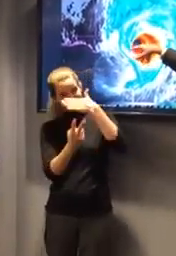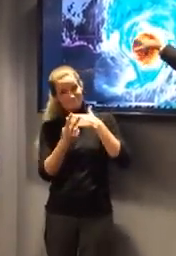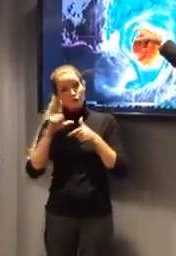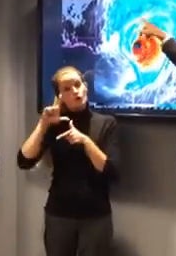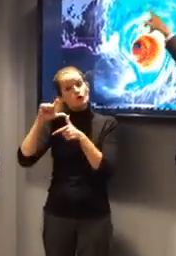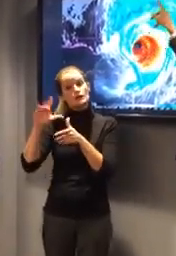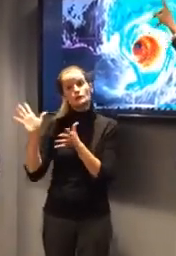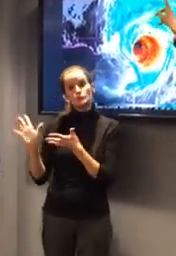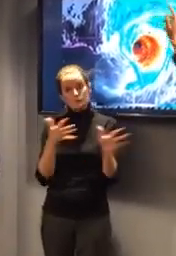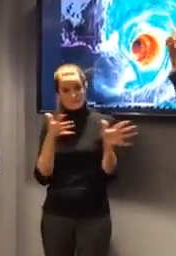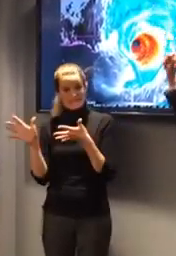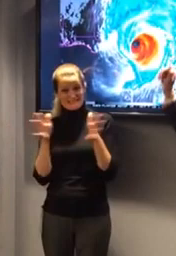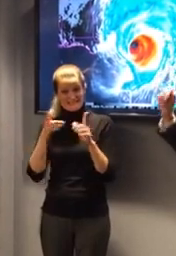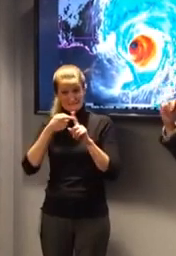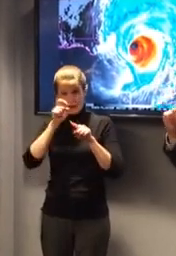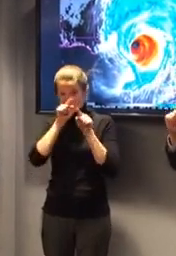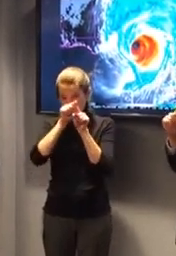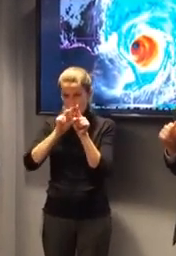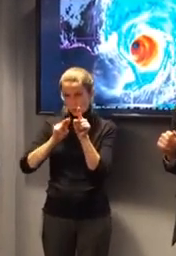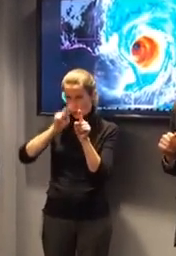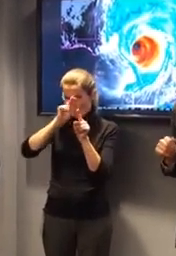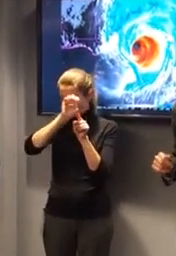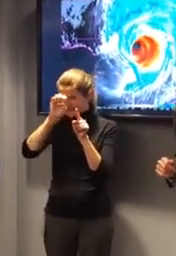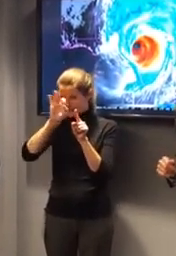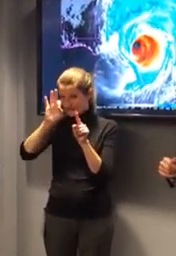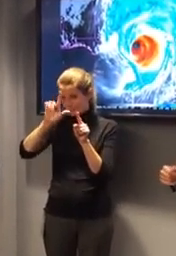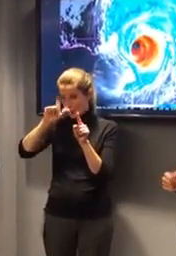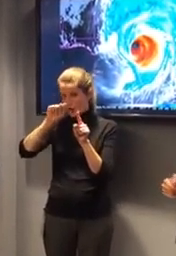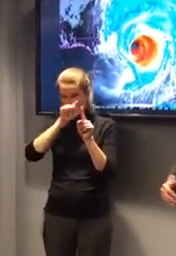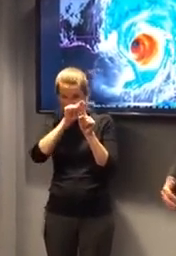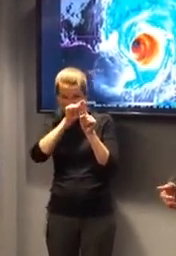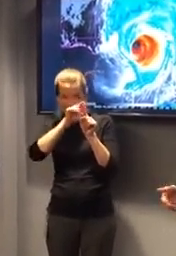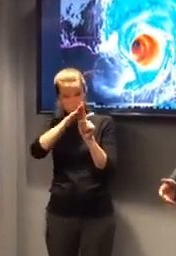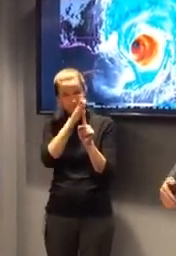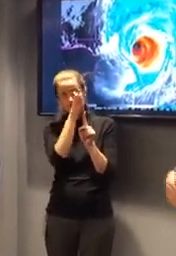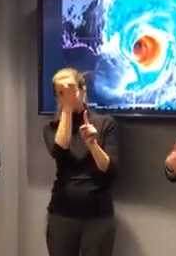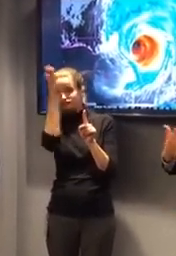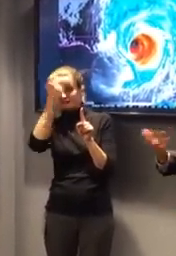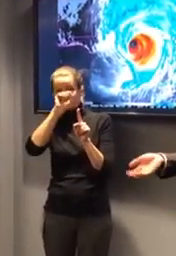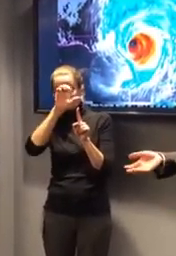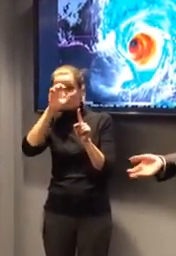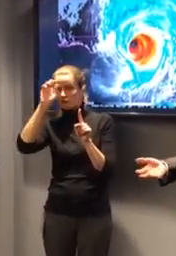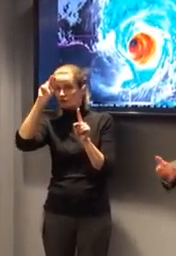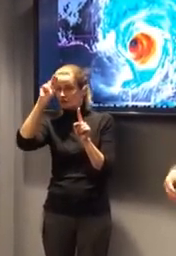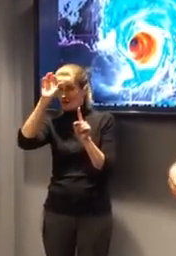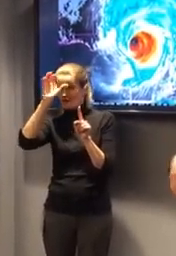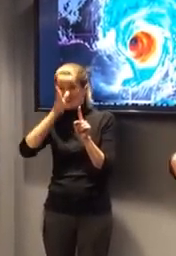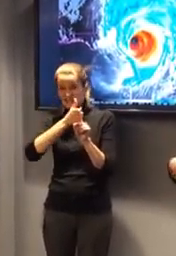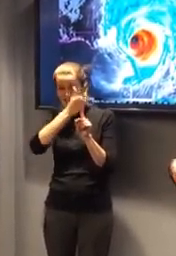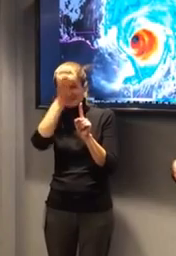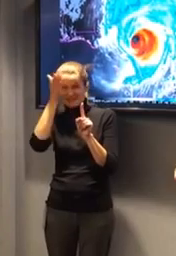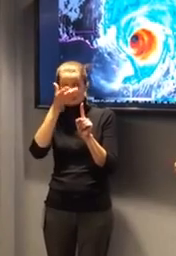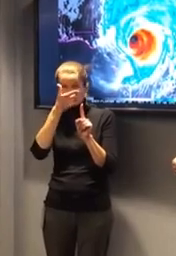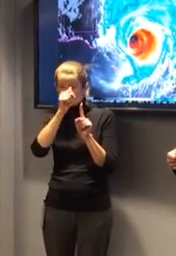all the way up to South Carolina and North Carolina, where wind gusts could still approach over one hundred miles per hour.